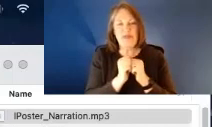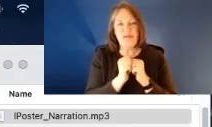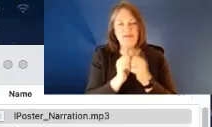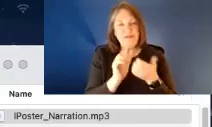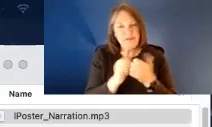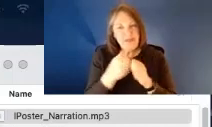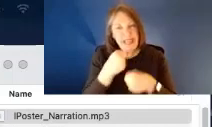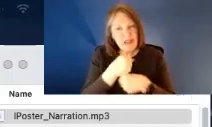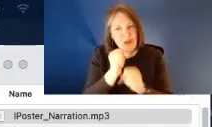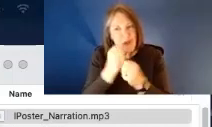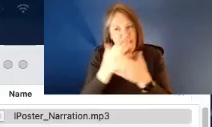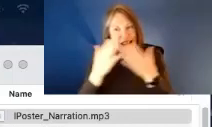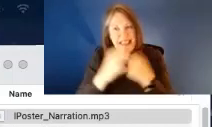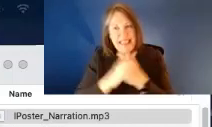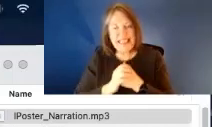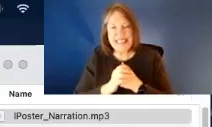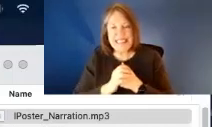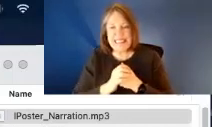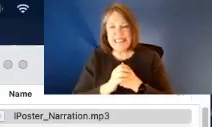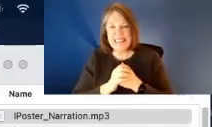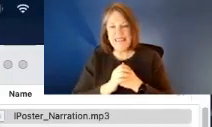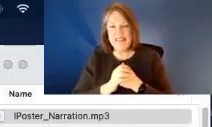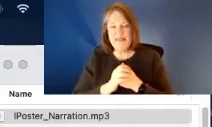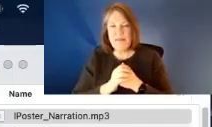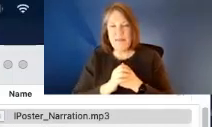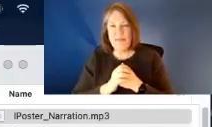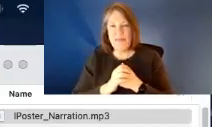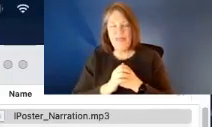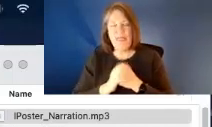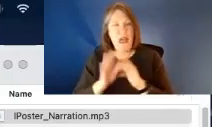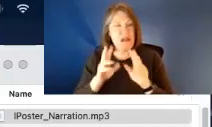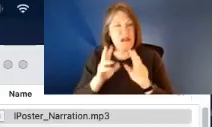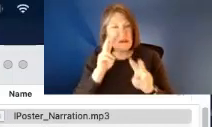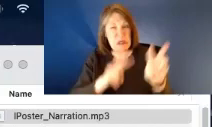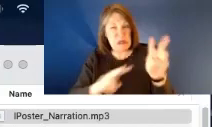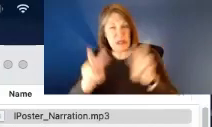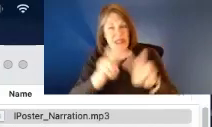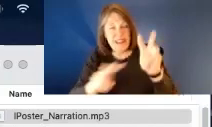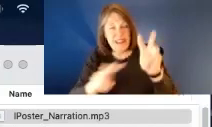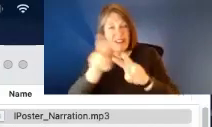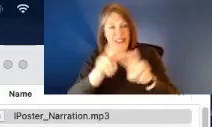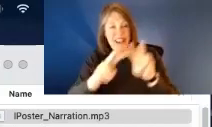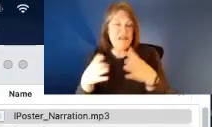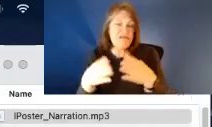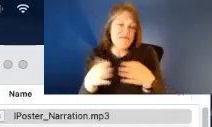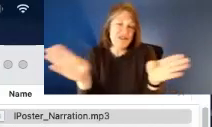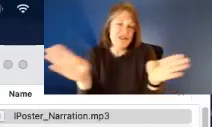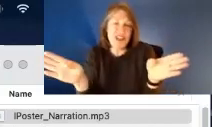things. 06:51:54 Just looking at the general layout